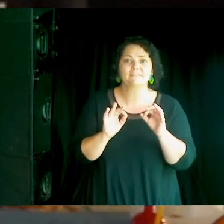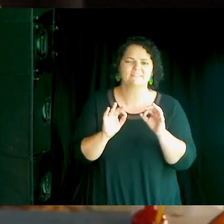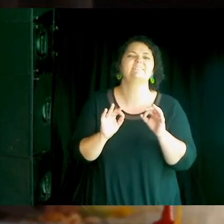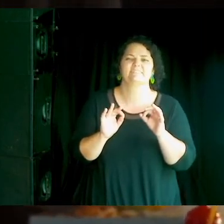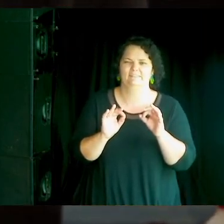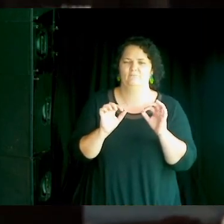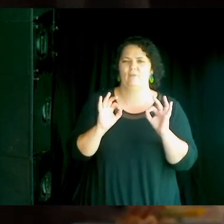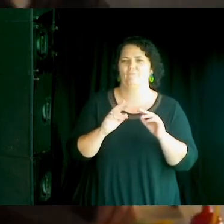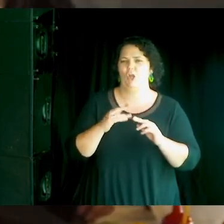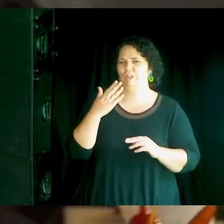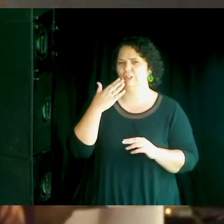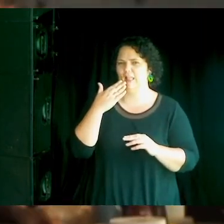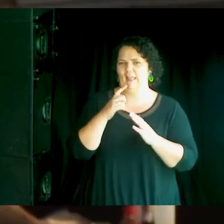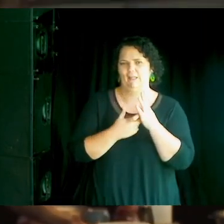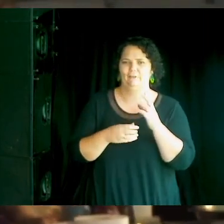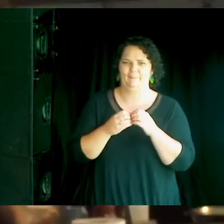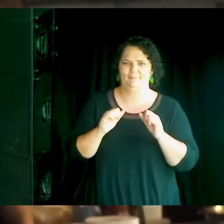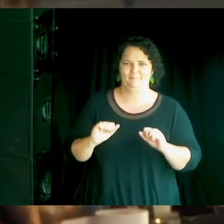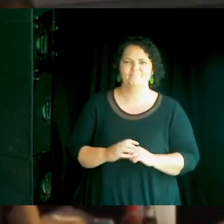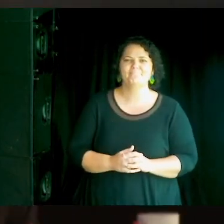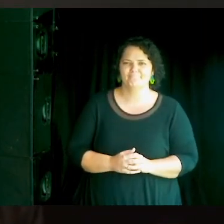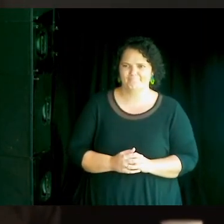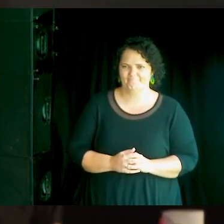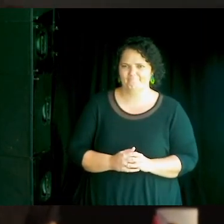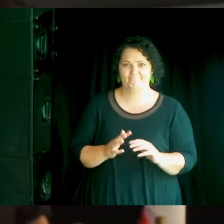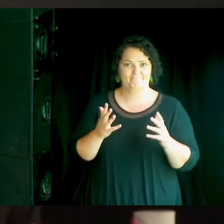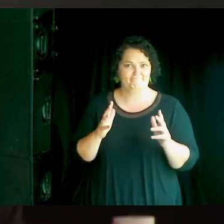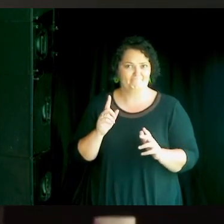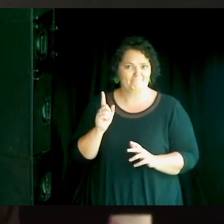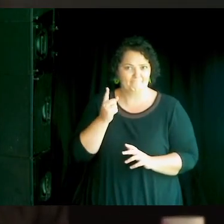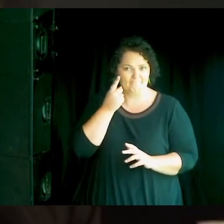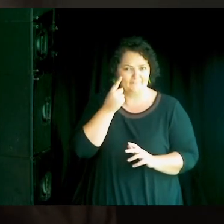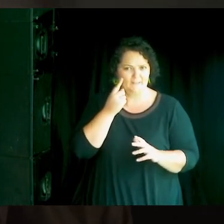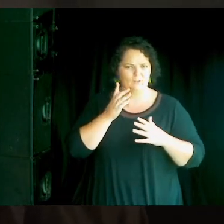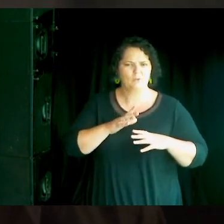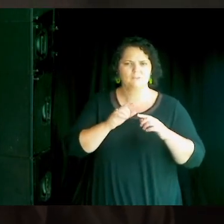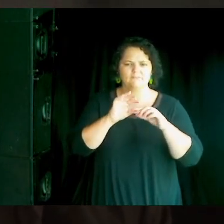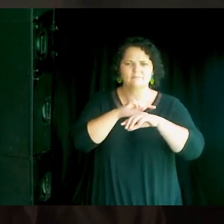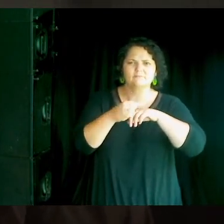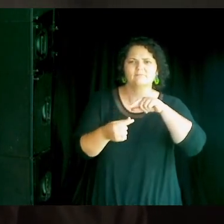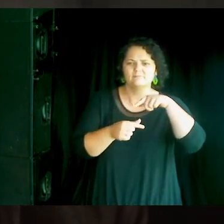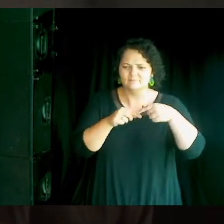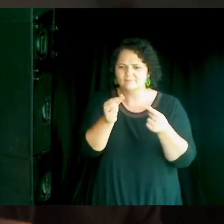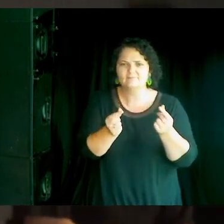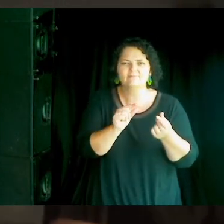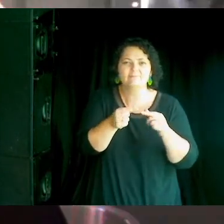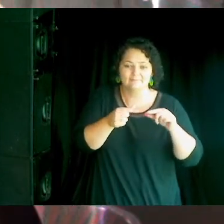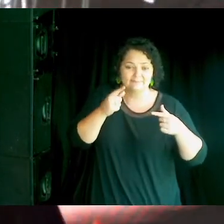and not only that and look at the parts of the body see how that because when it's so glossy you